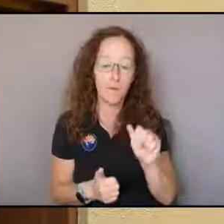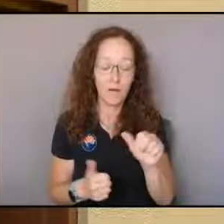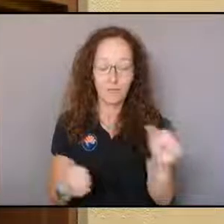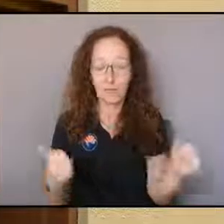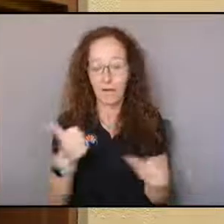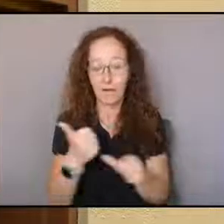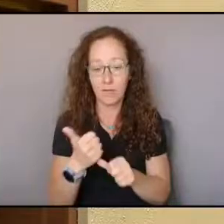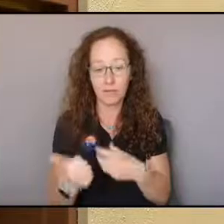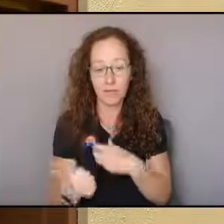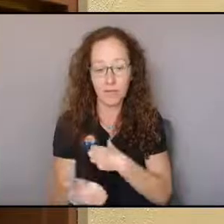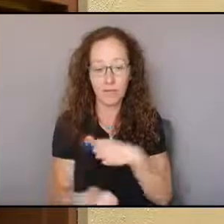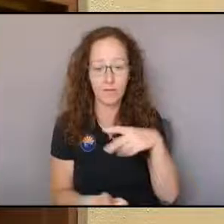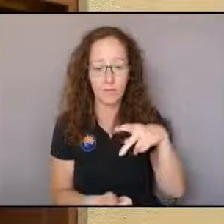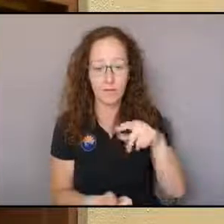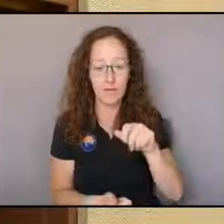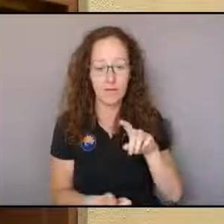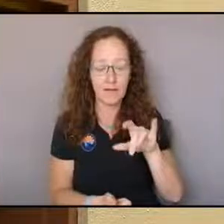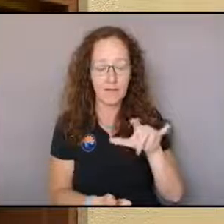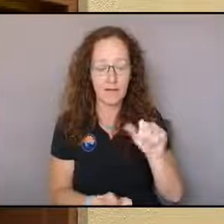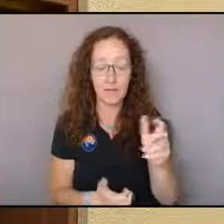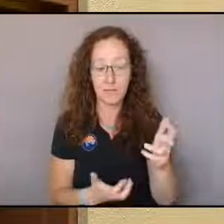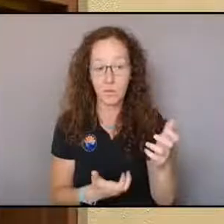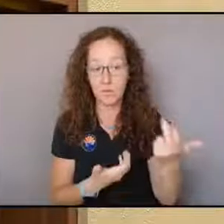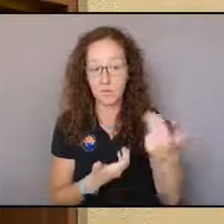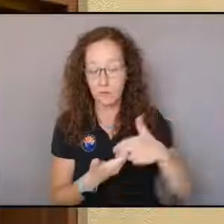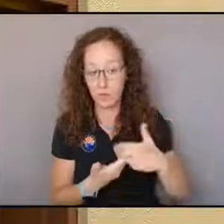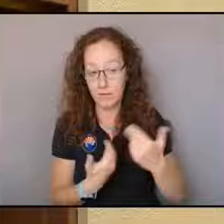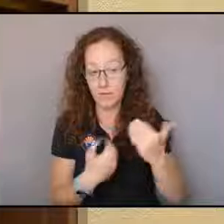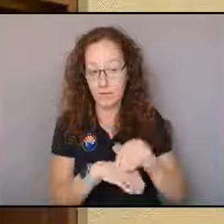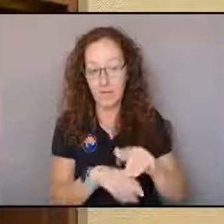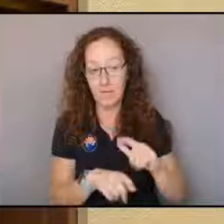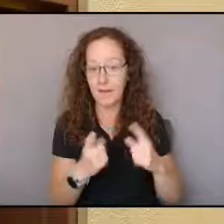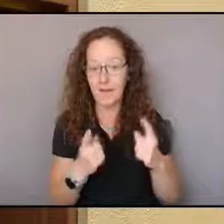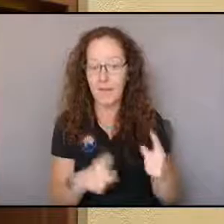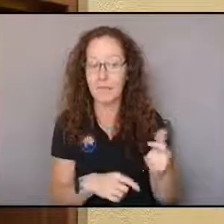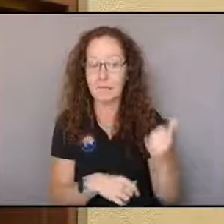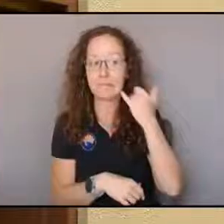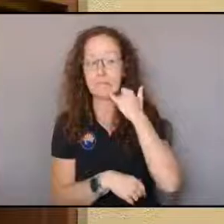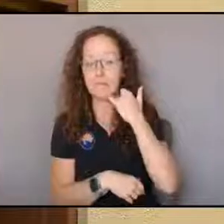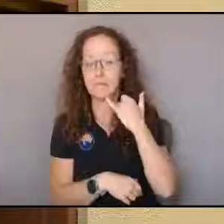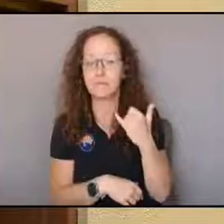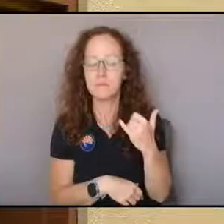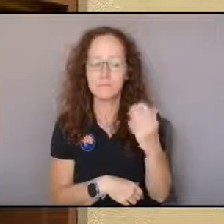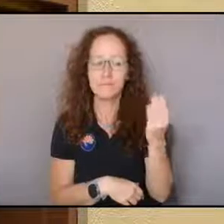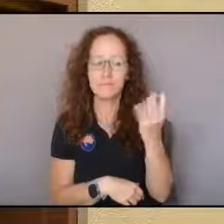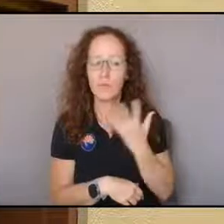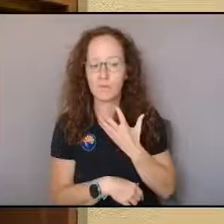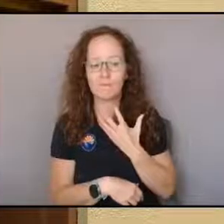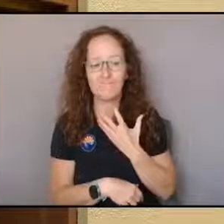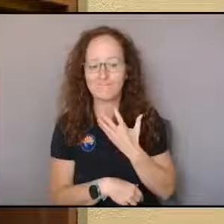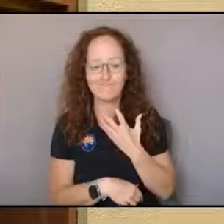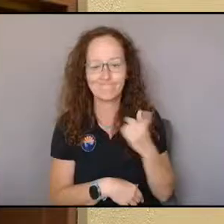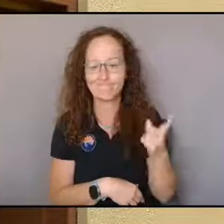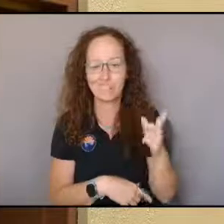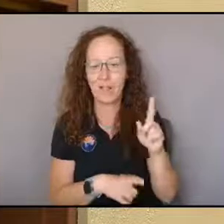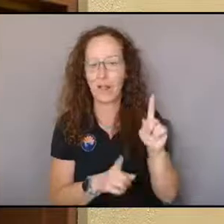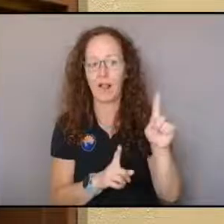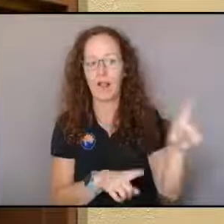I HAD A CHANCE TO SPEAK WITH UNDERSHERIFF PADILLA TODAY. HE PLANNED TO BE WITH US THIS EVENING, BUT CALLED A BIT